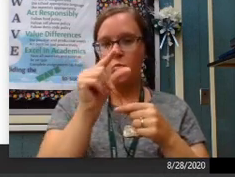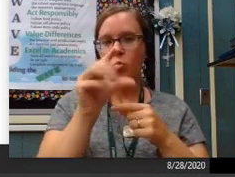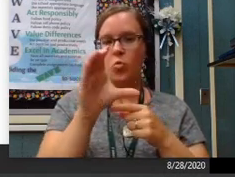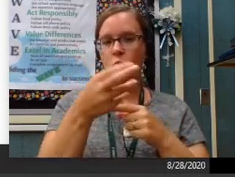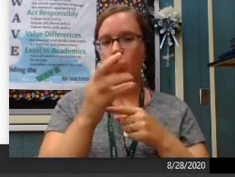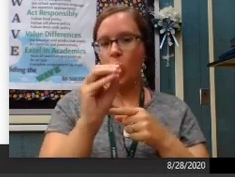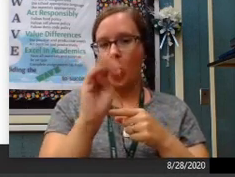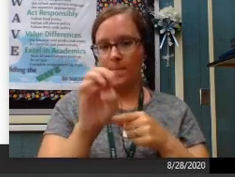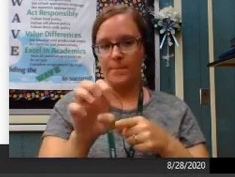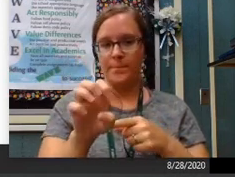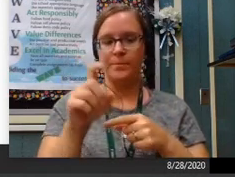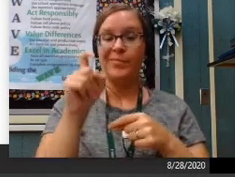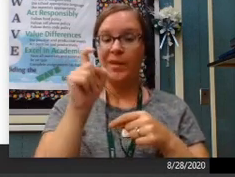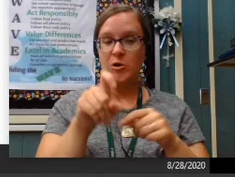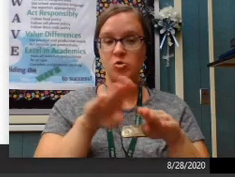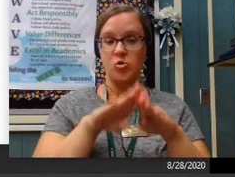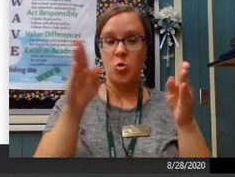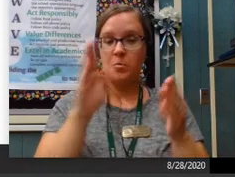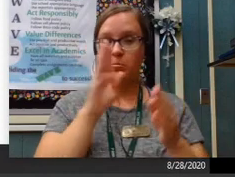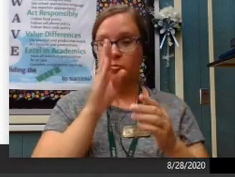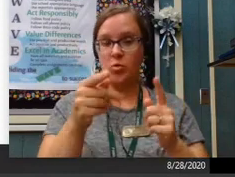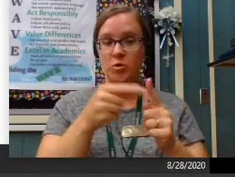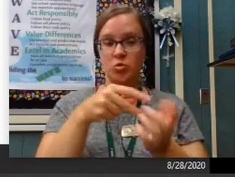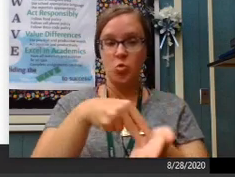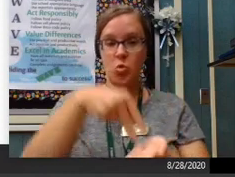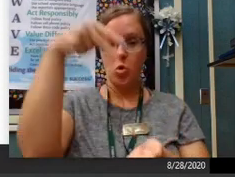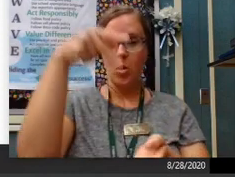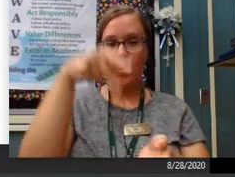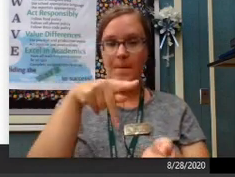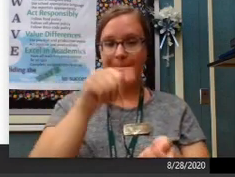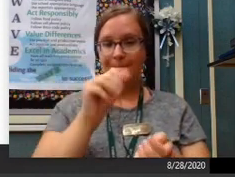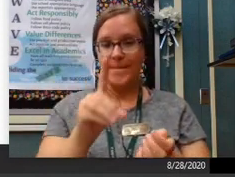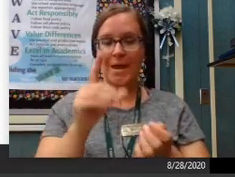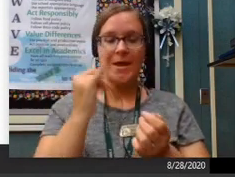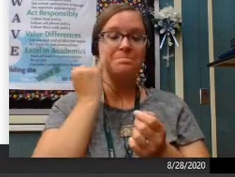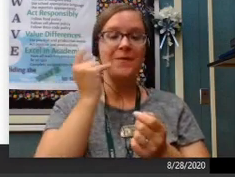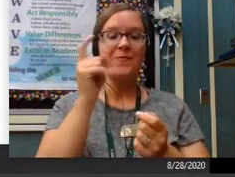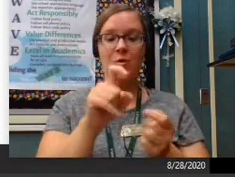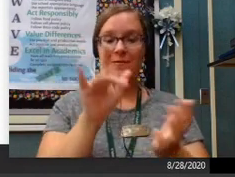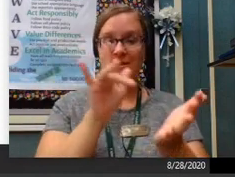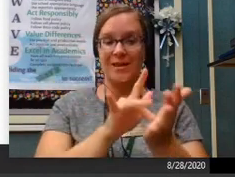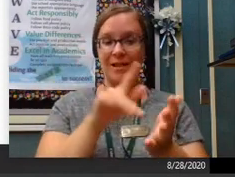It should open up to LaunchPad, but if you have to click LaunchPad, the app looks like